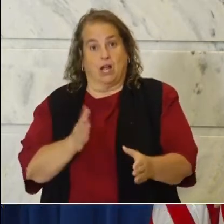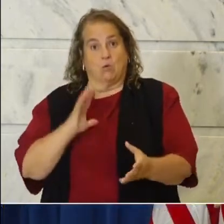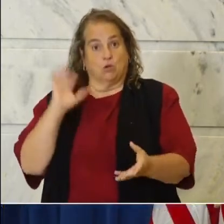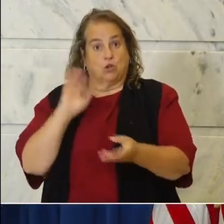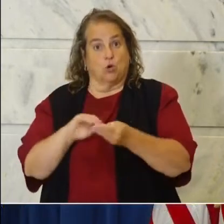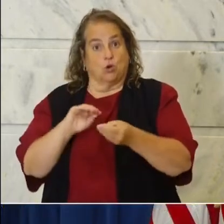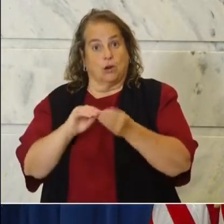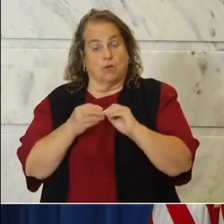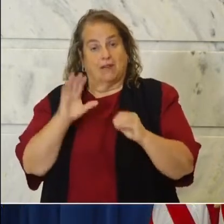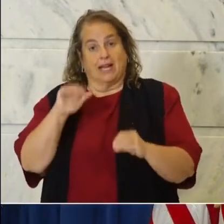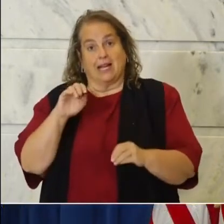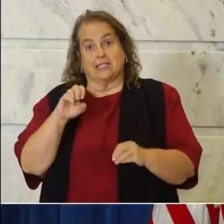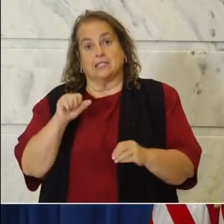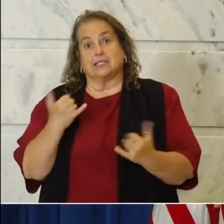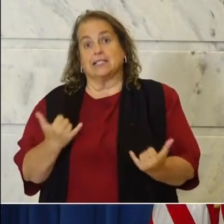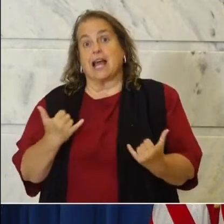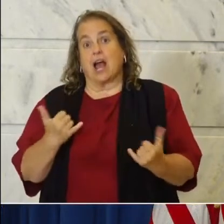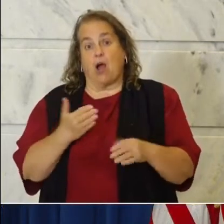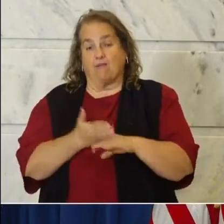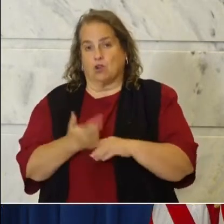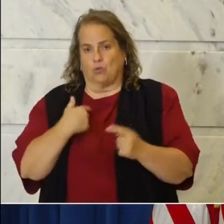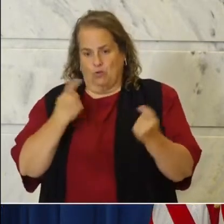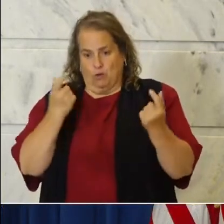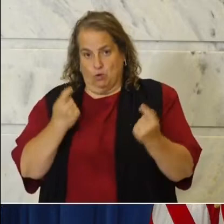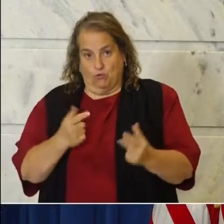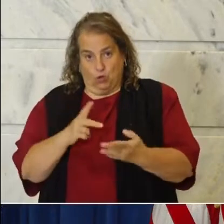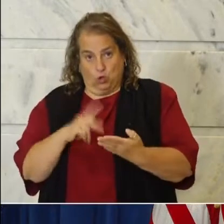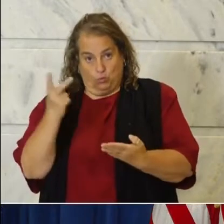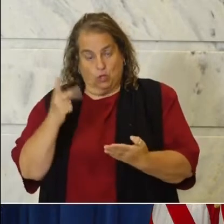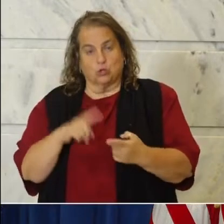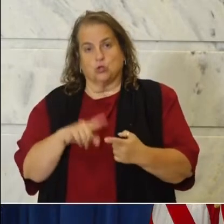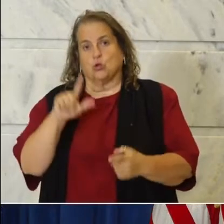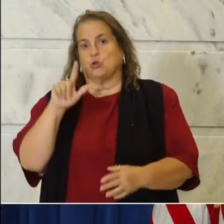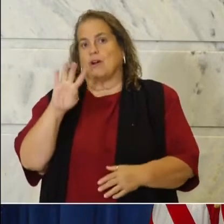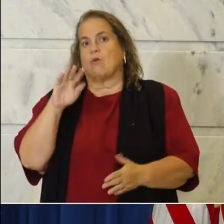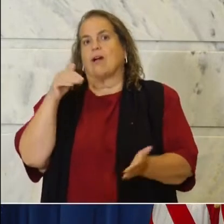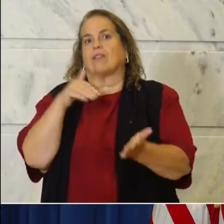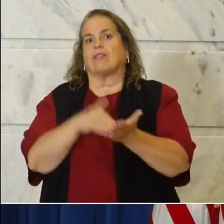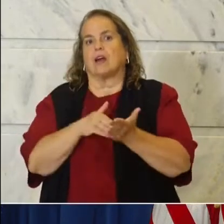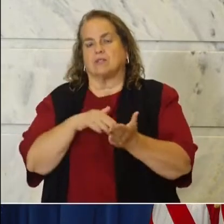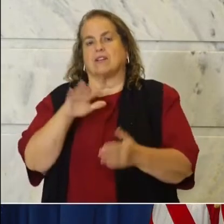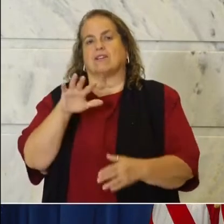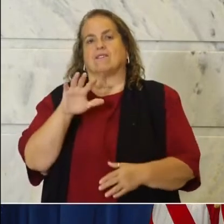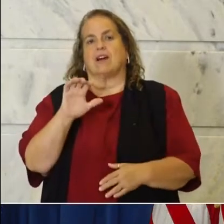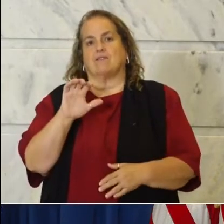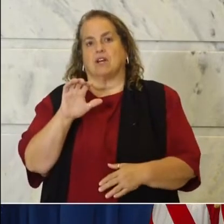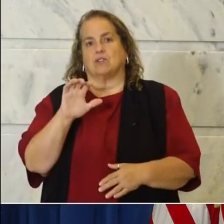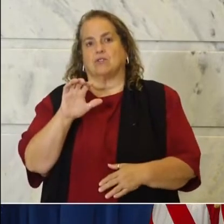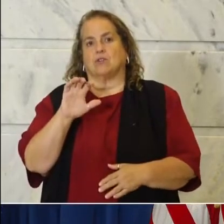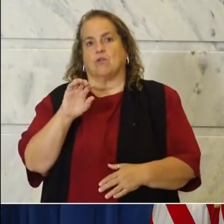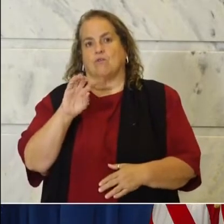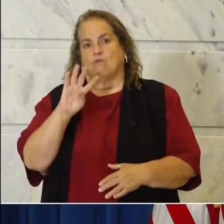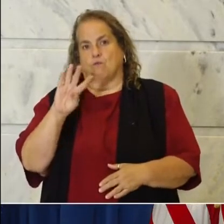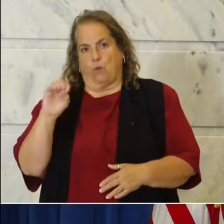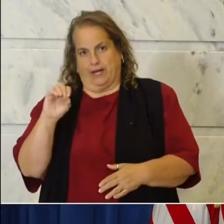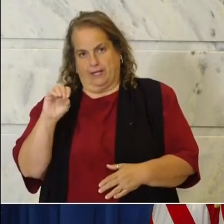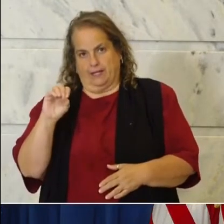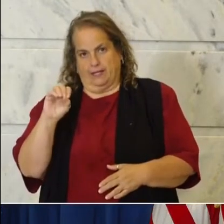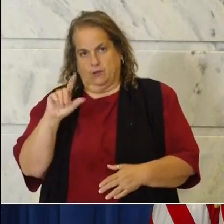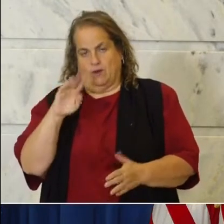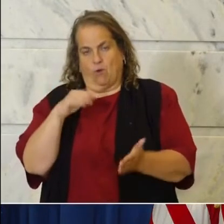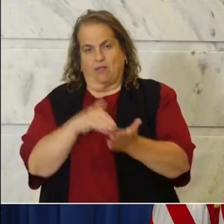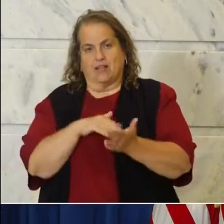of cases to date after we remove duplicates to 24,540. So again, when we